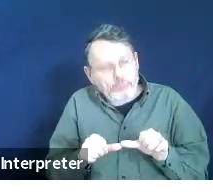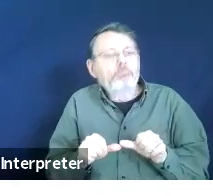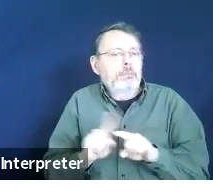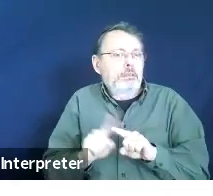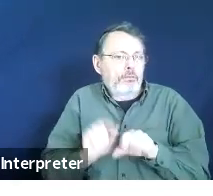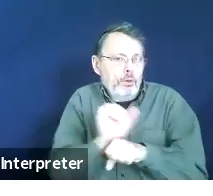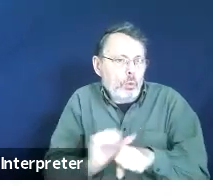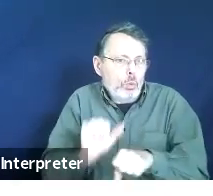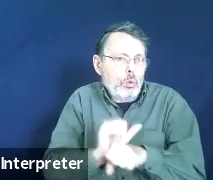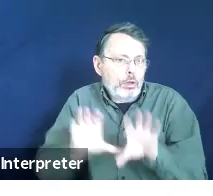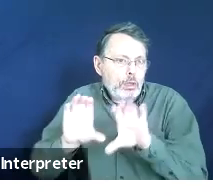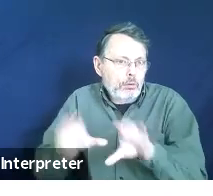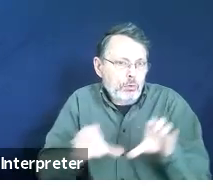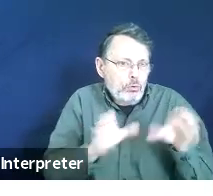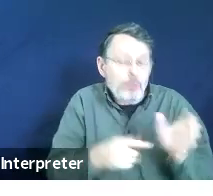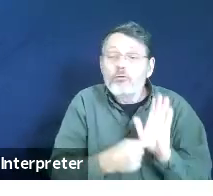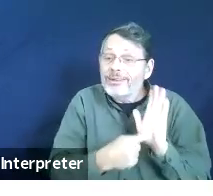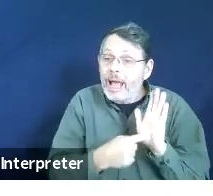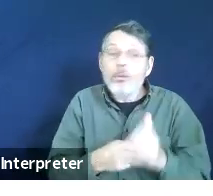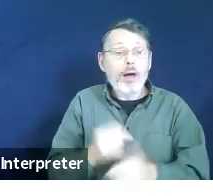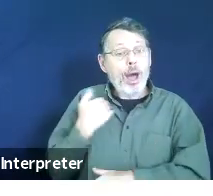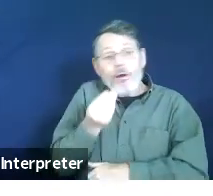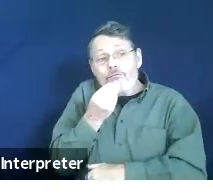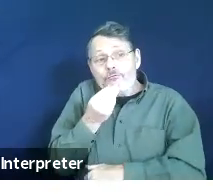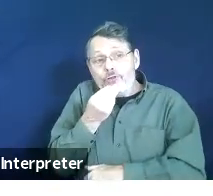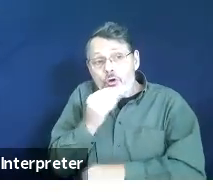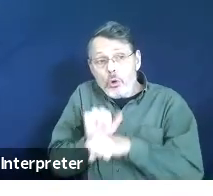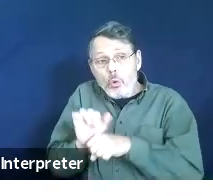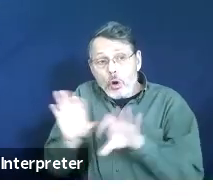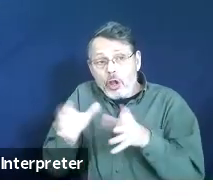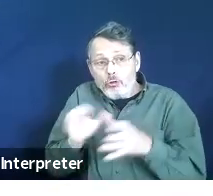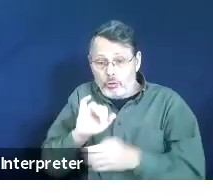for example, the food working group that Jessica mentioned,